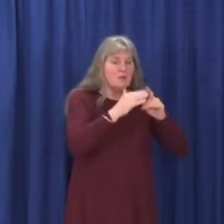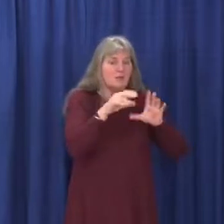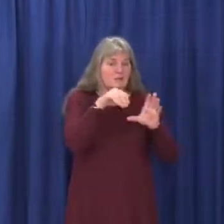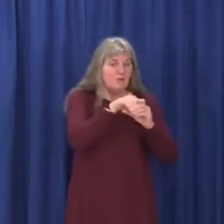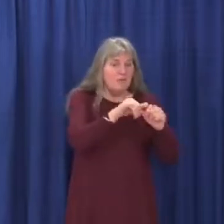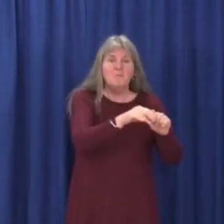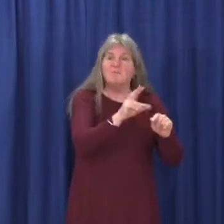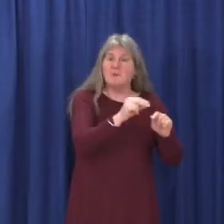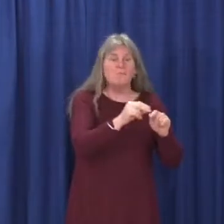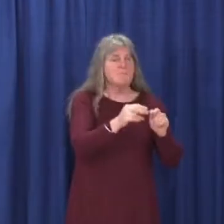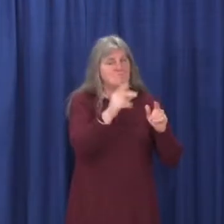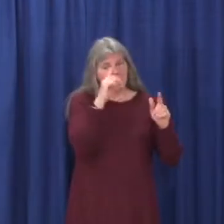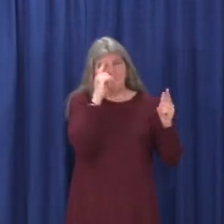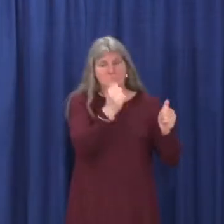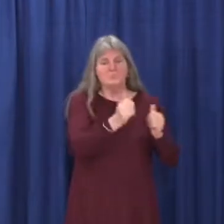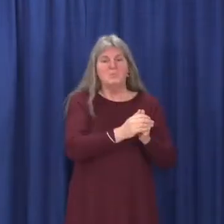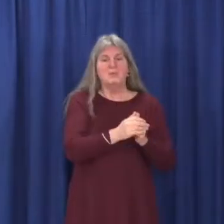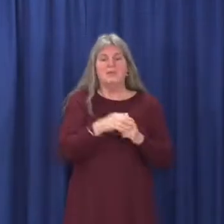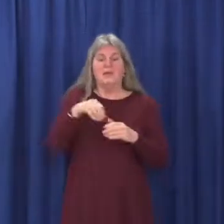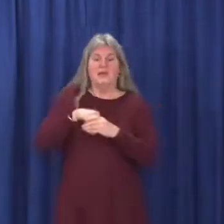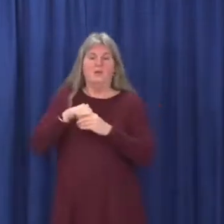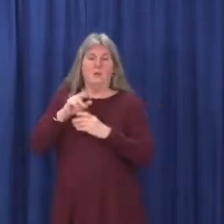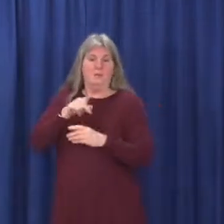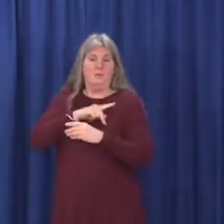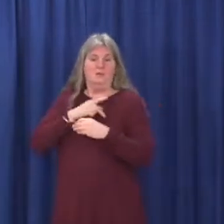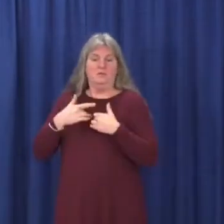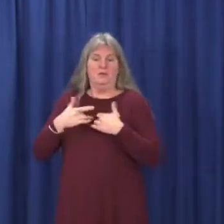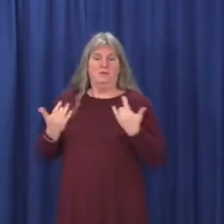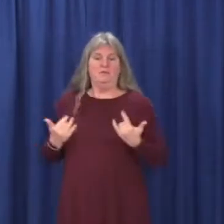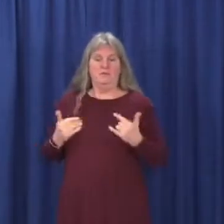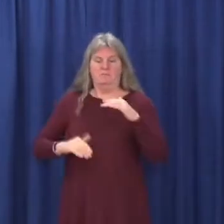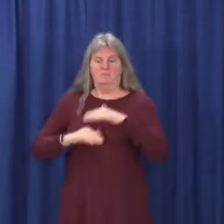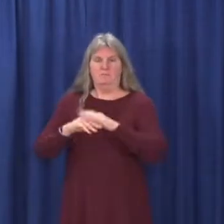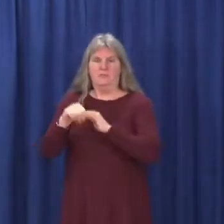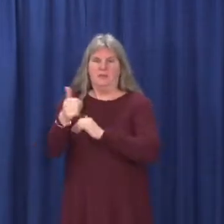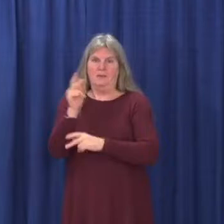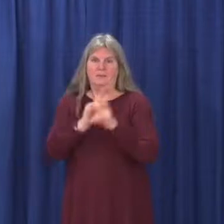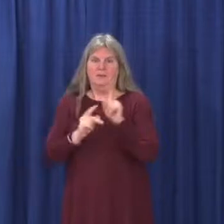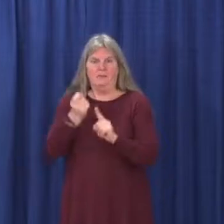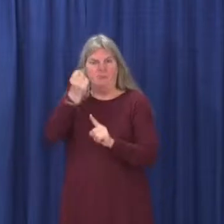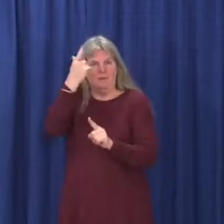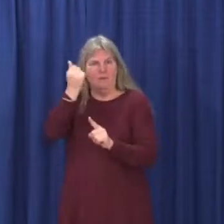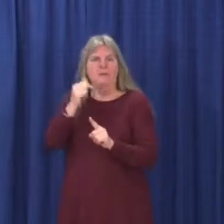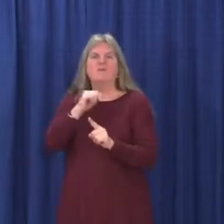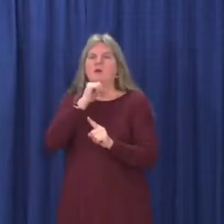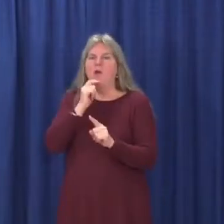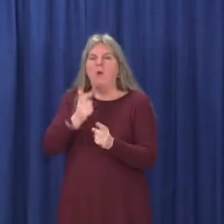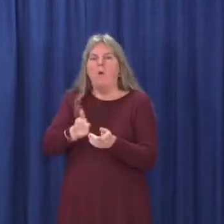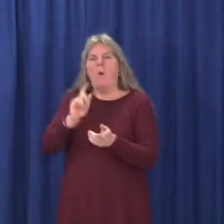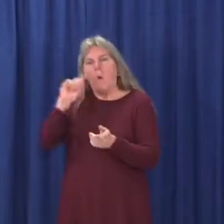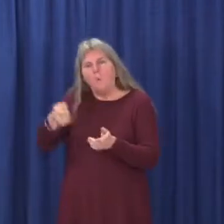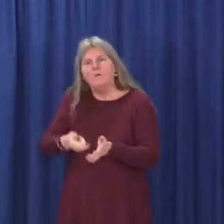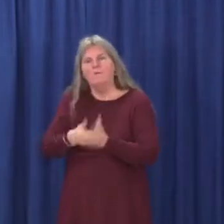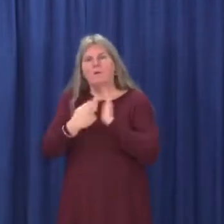And indoor personal gatherings will continue to be limited to a max of 10 people but will no longer be limited to house--